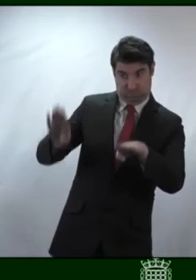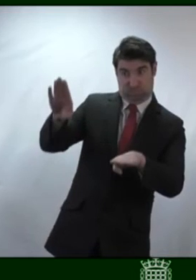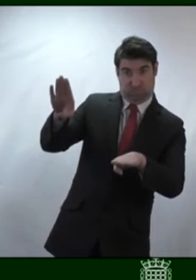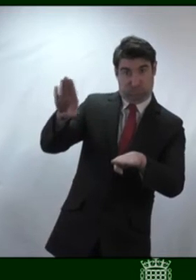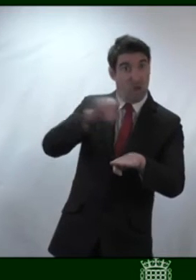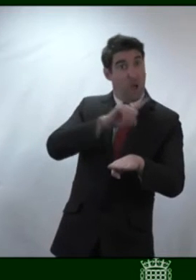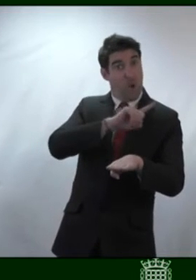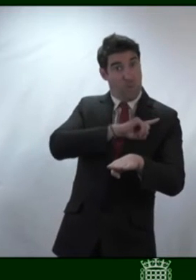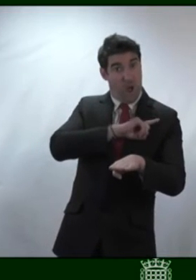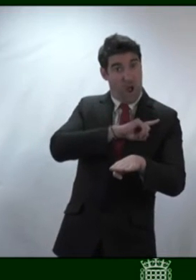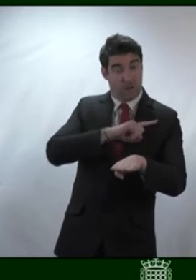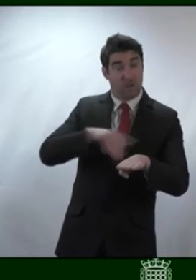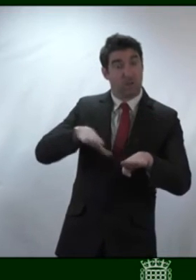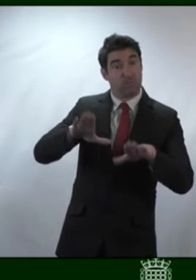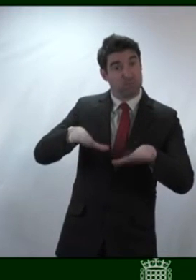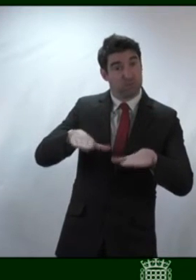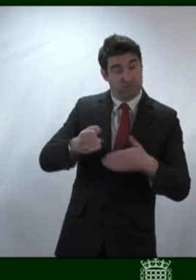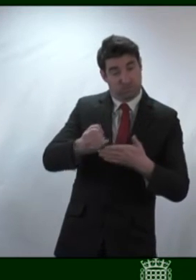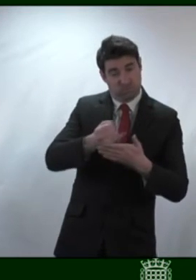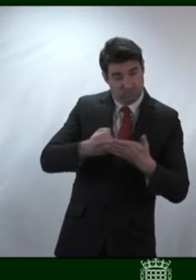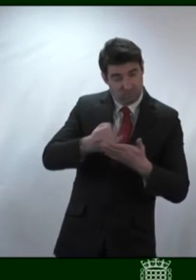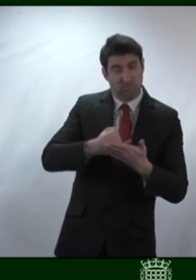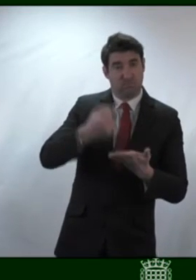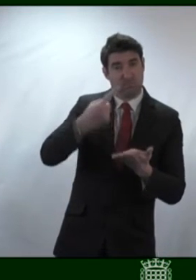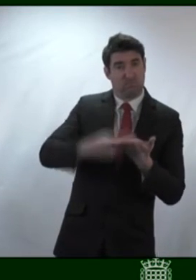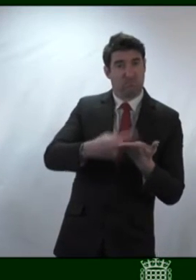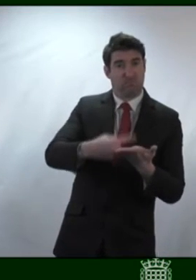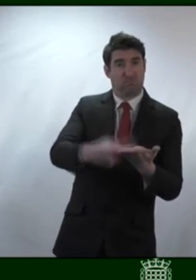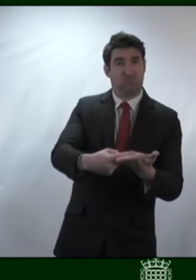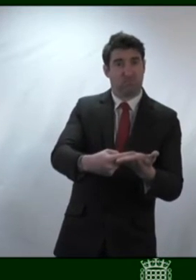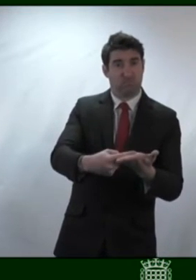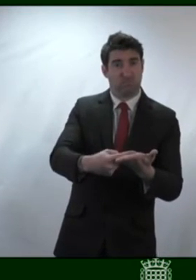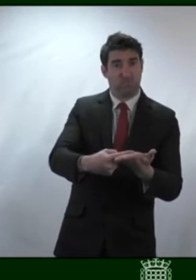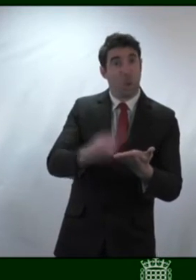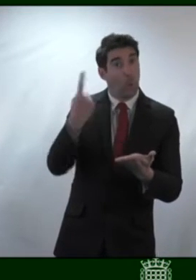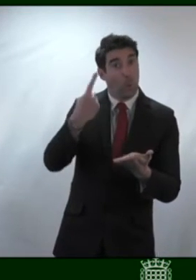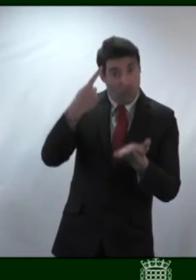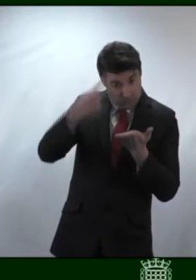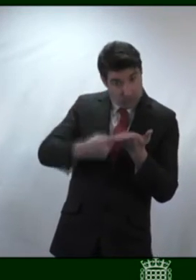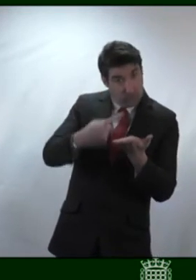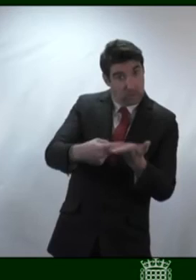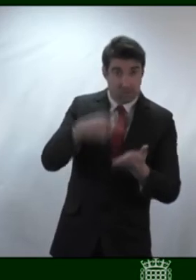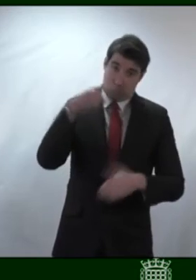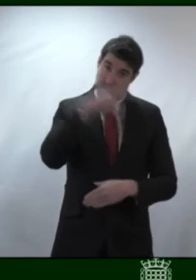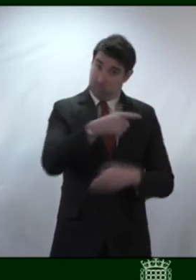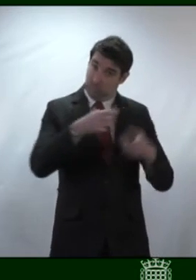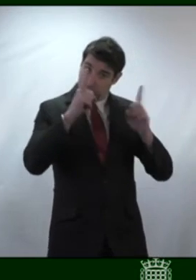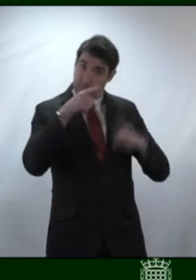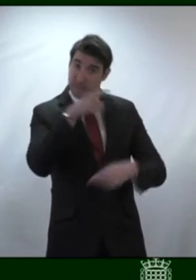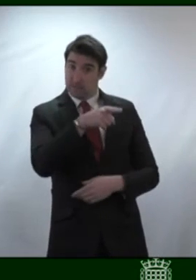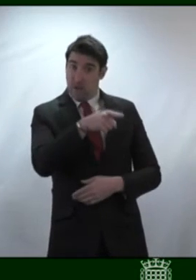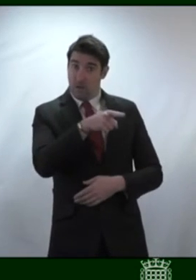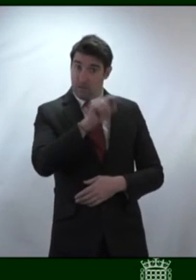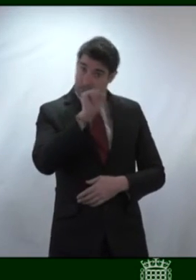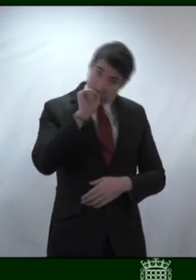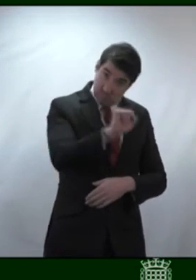the Prime Minister’s choices. But if the Prime Minister disagrees, perhaps he can tell us why